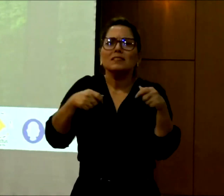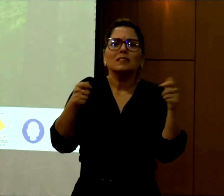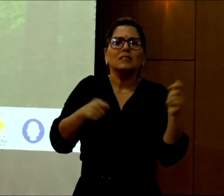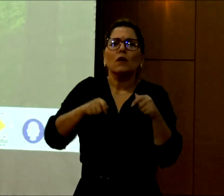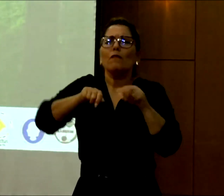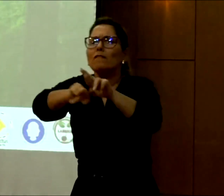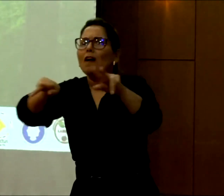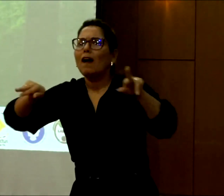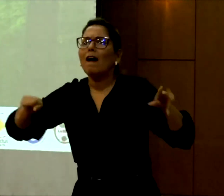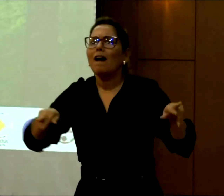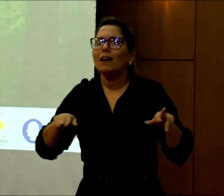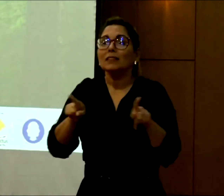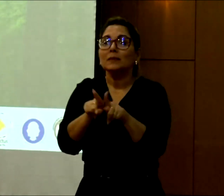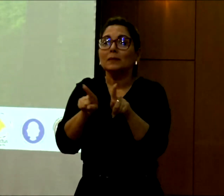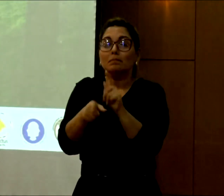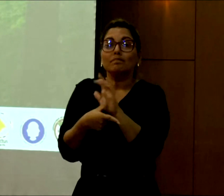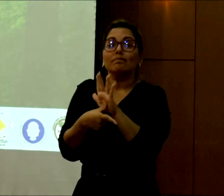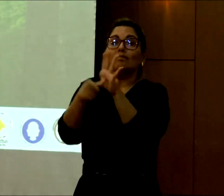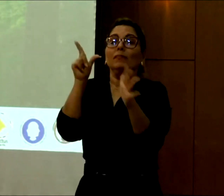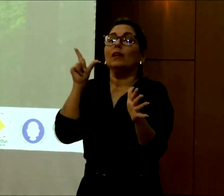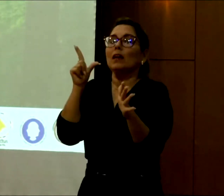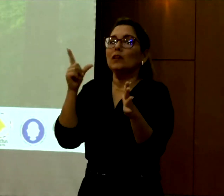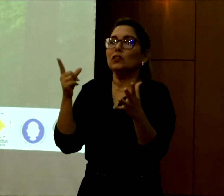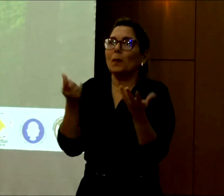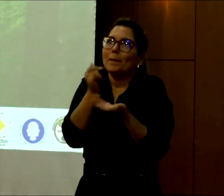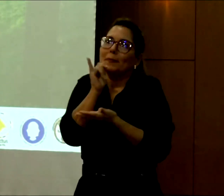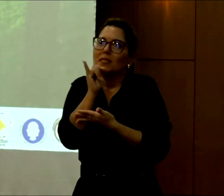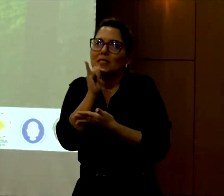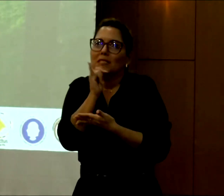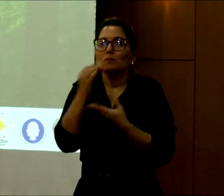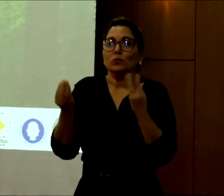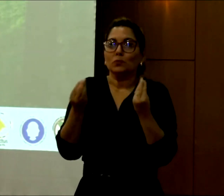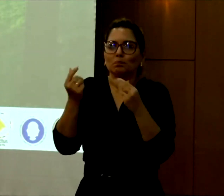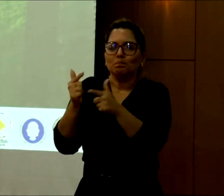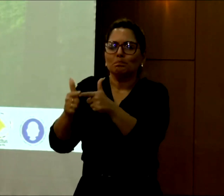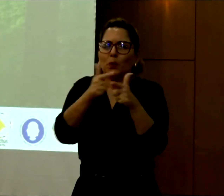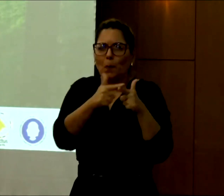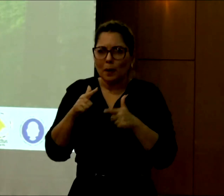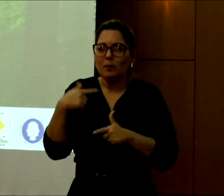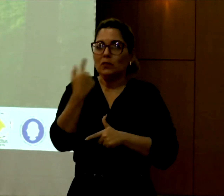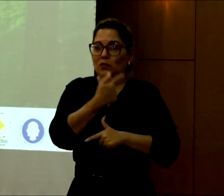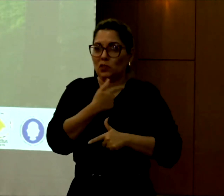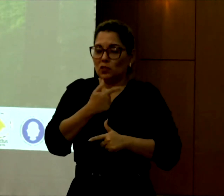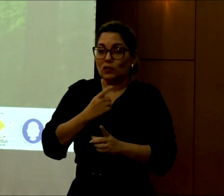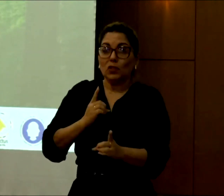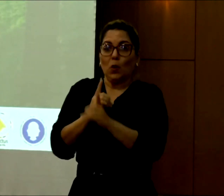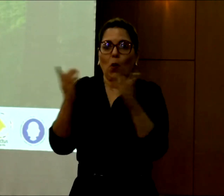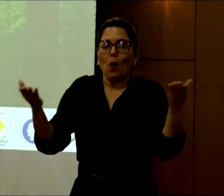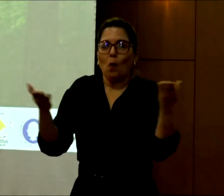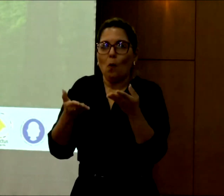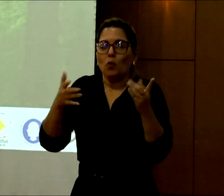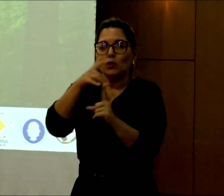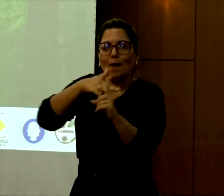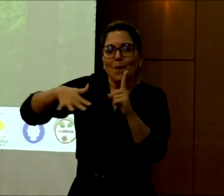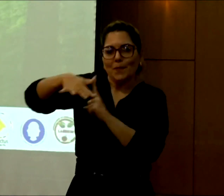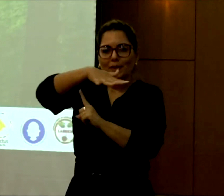Are they anticipated in the face of these problems ? Environmental and regionally